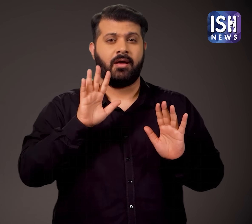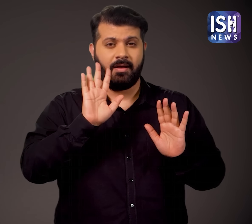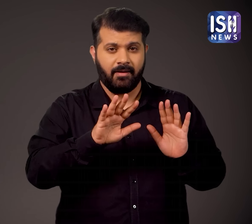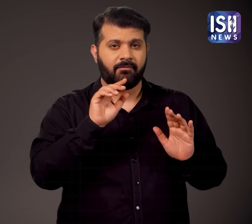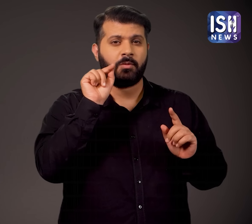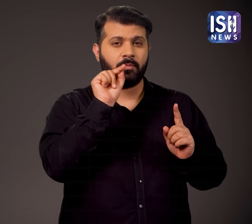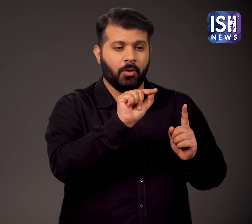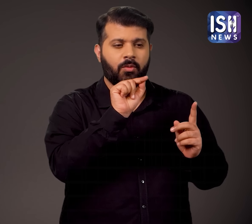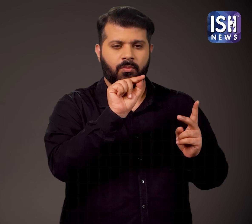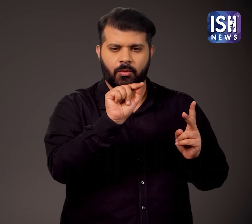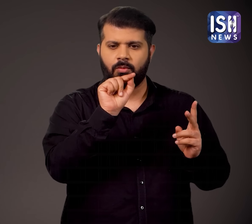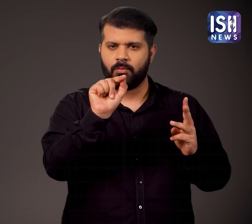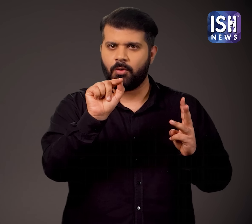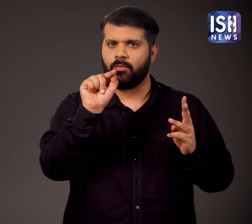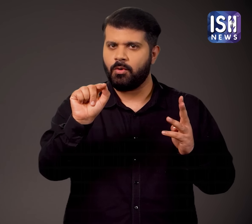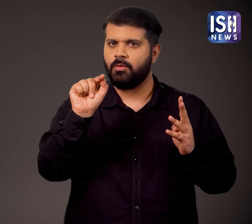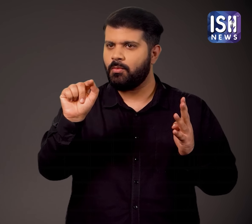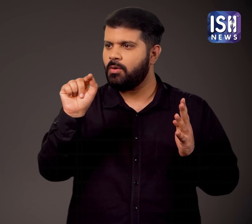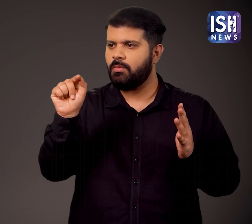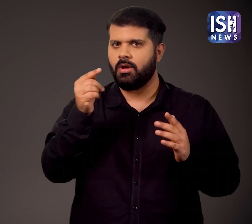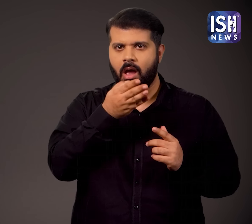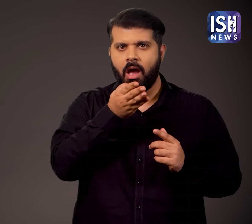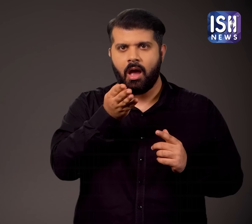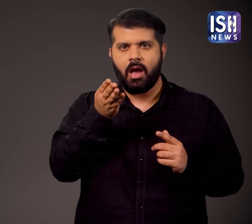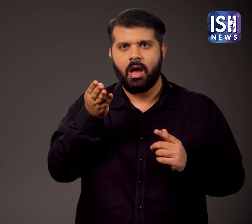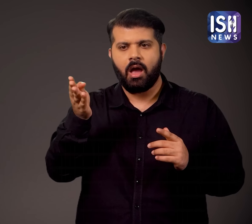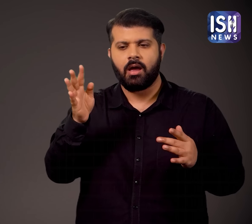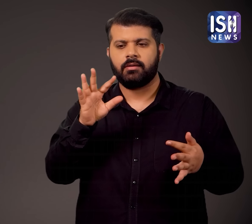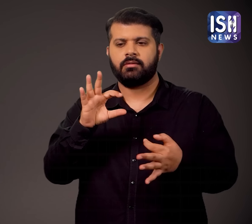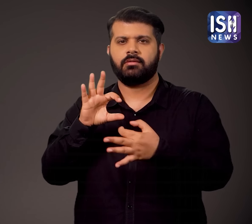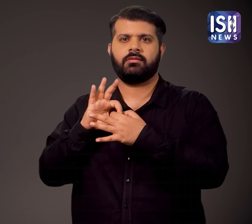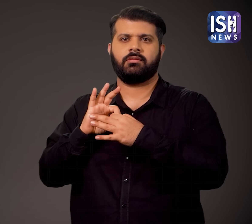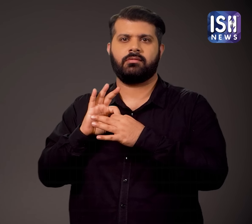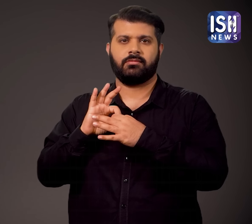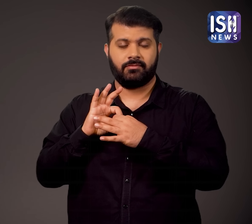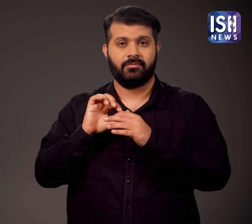There are various factors associated to this.